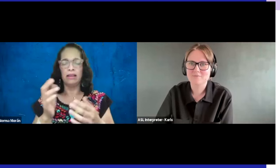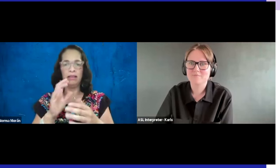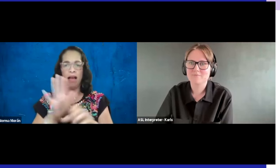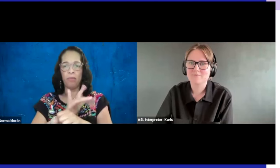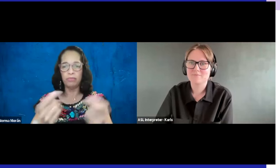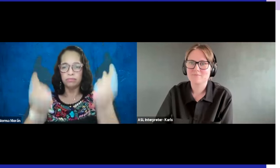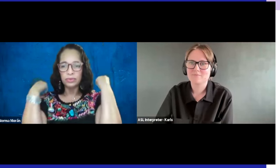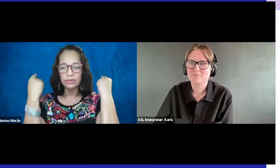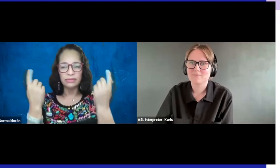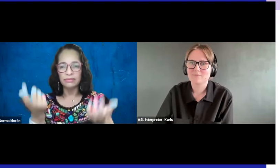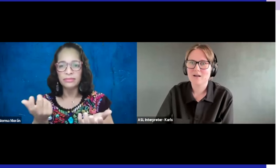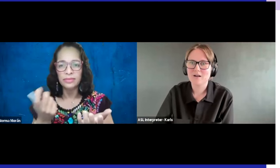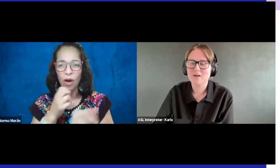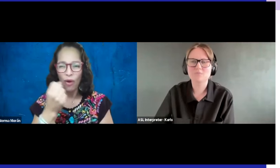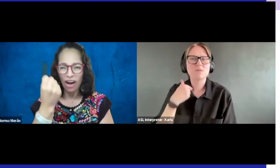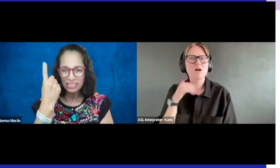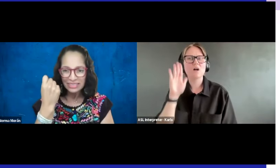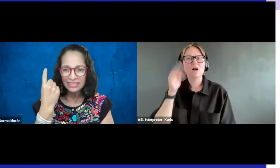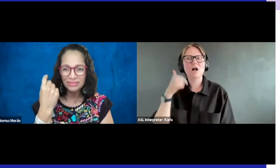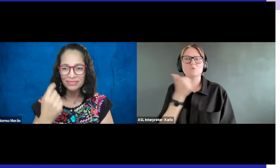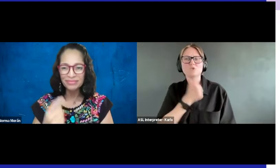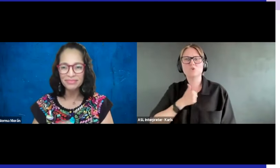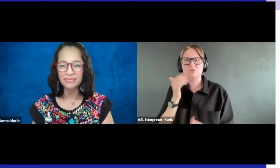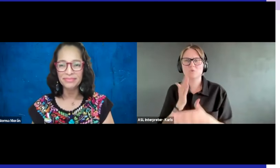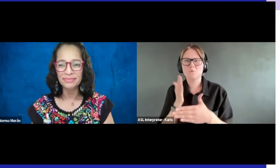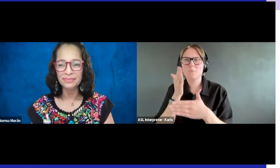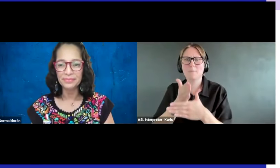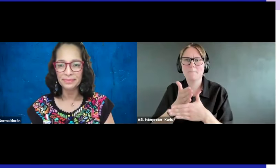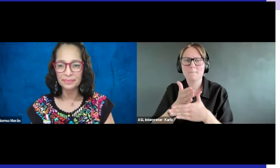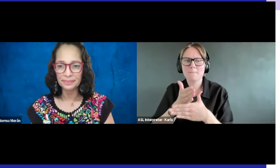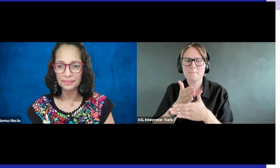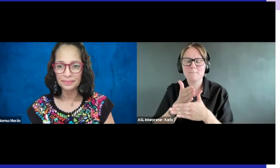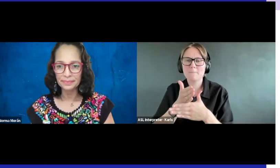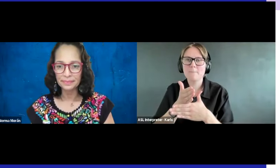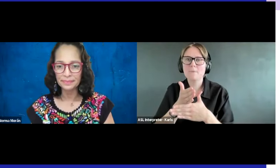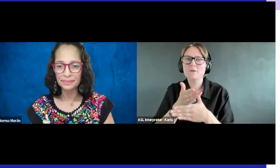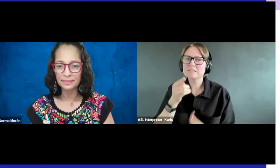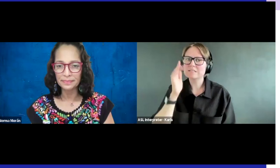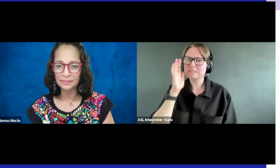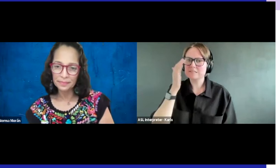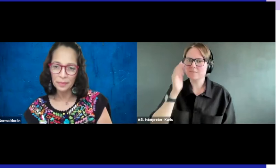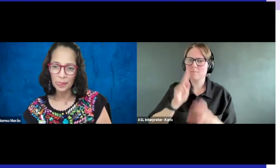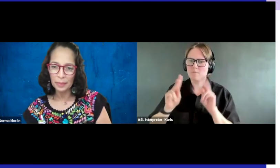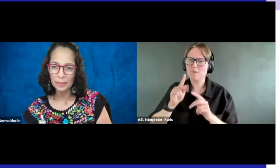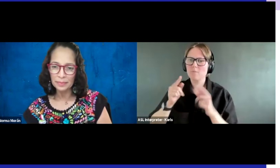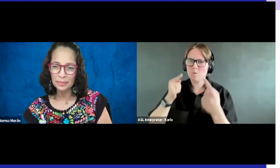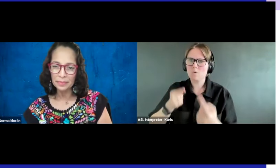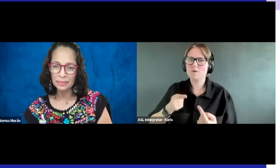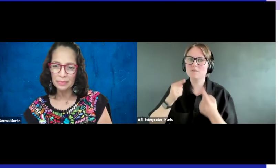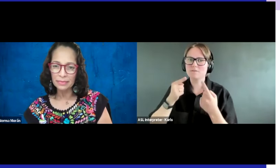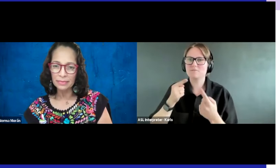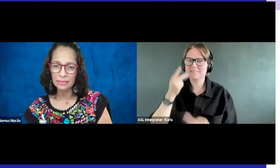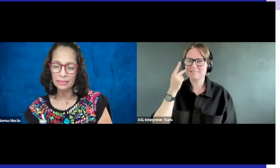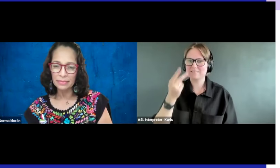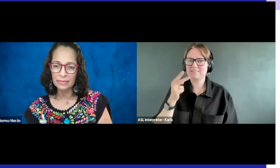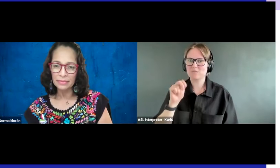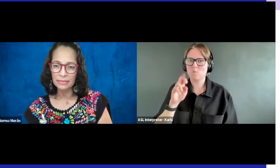Hi, I'm so sorry to interrupt. It seems that people are having trouble seeing Norma right now, and I suspect